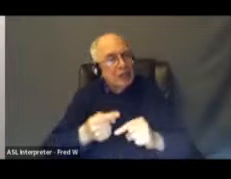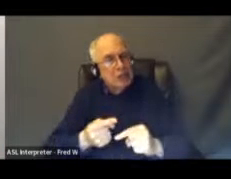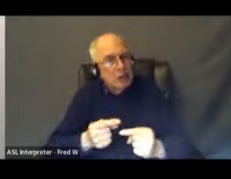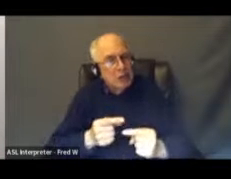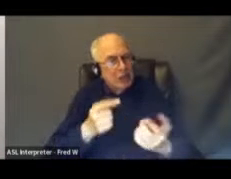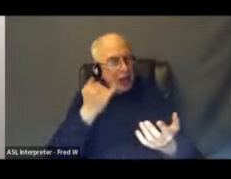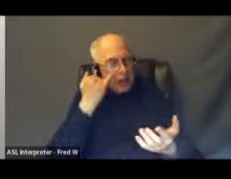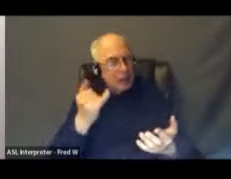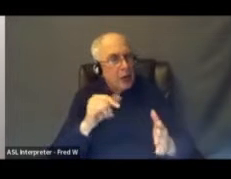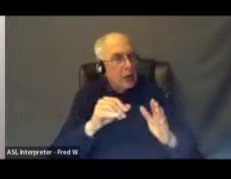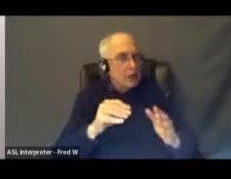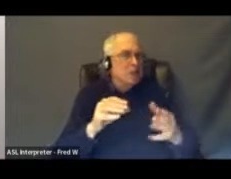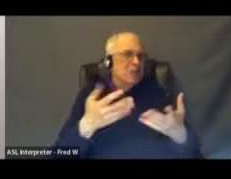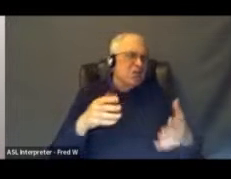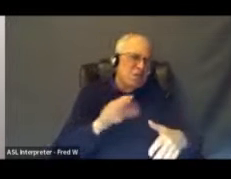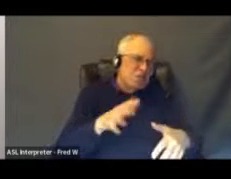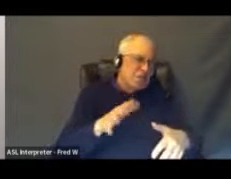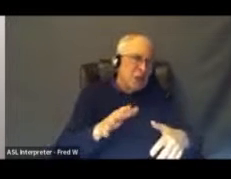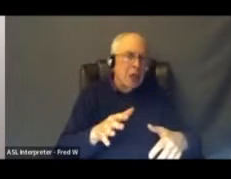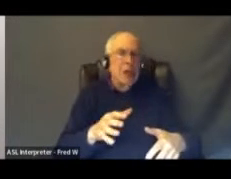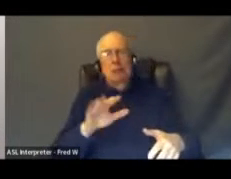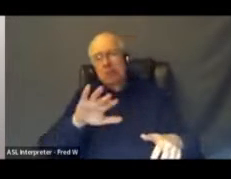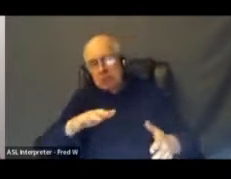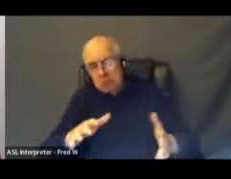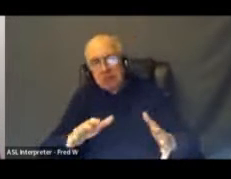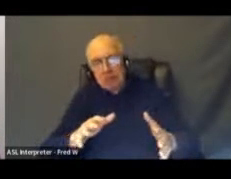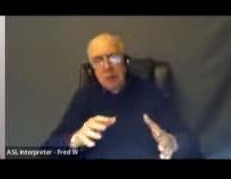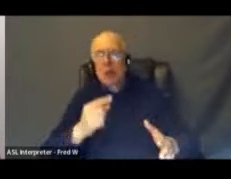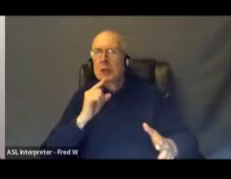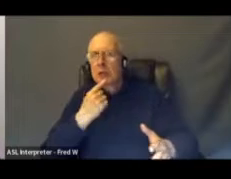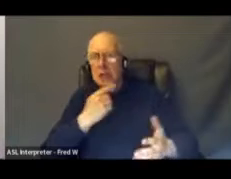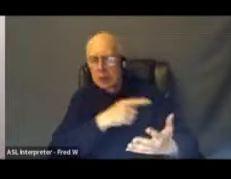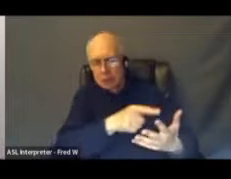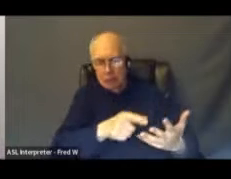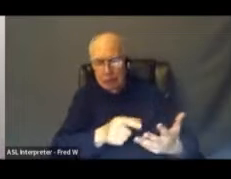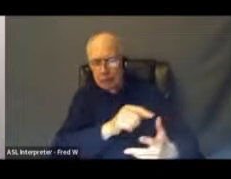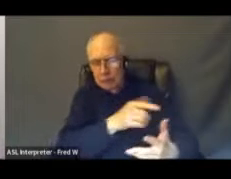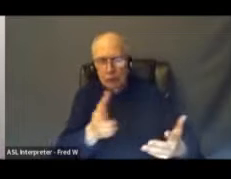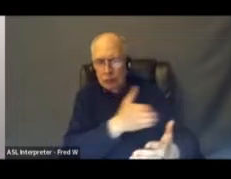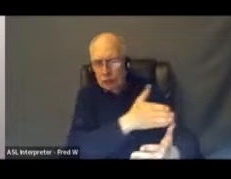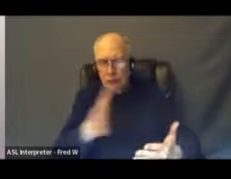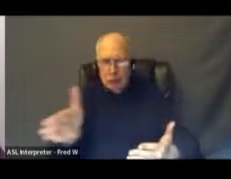severe, then age of first, loss of consciousness, if there's any